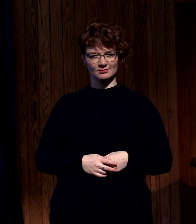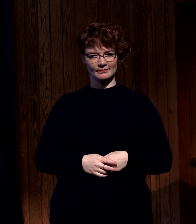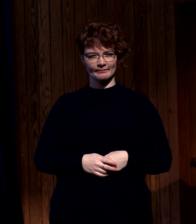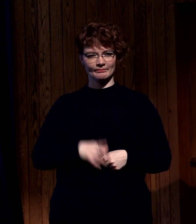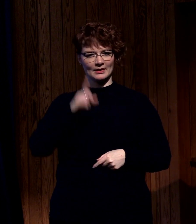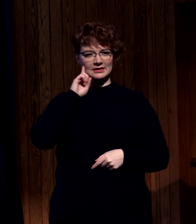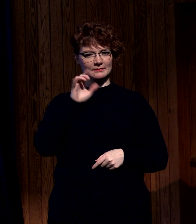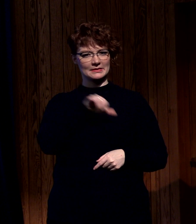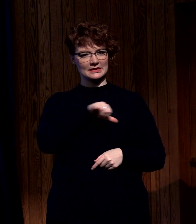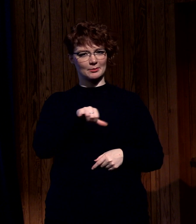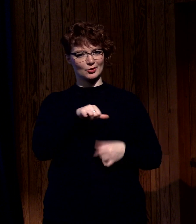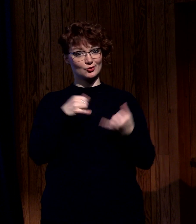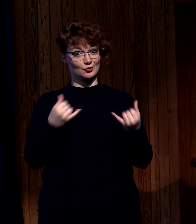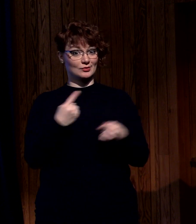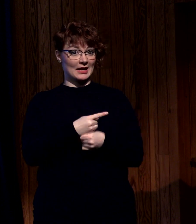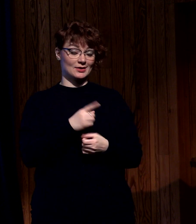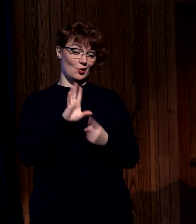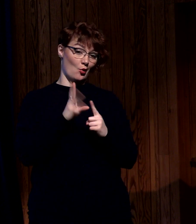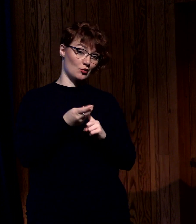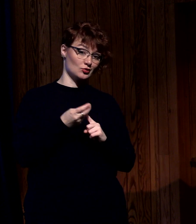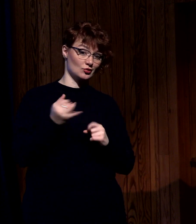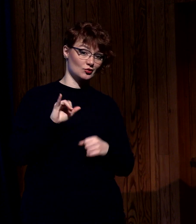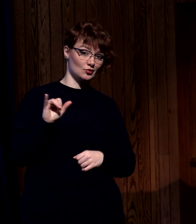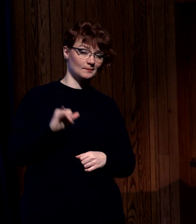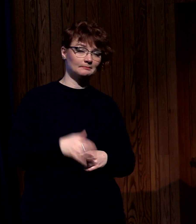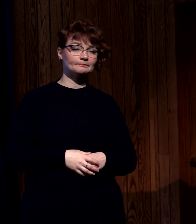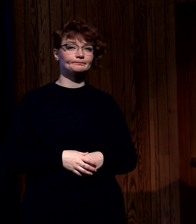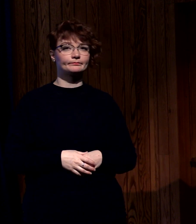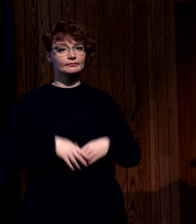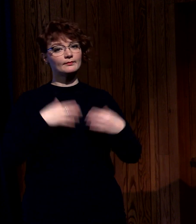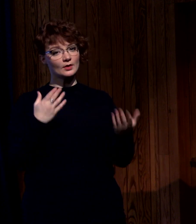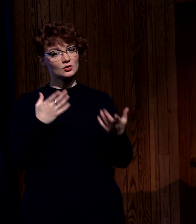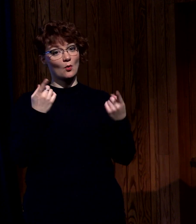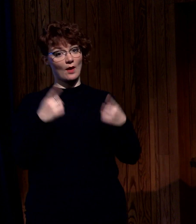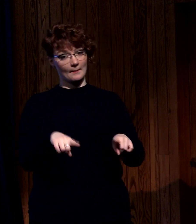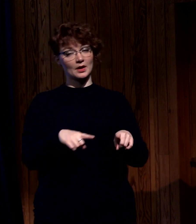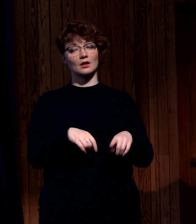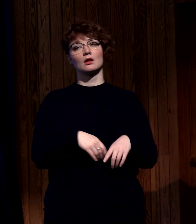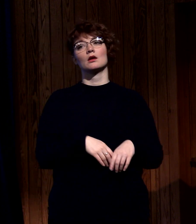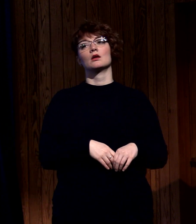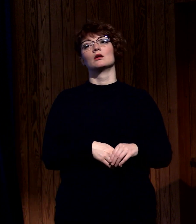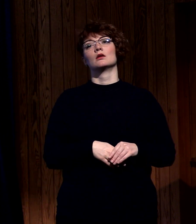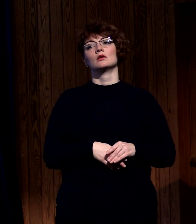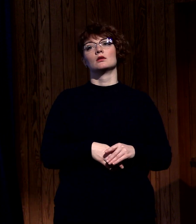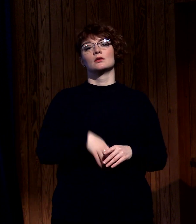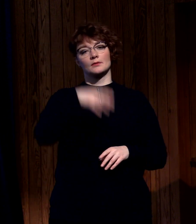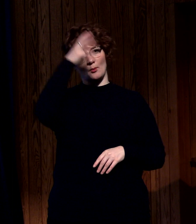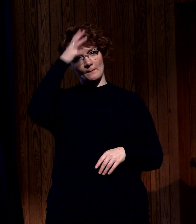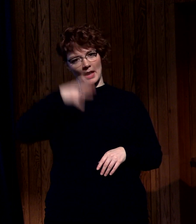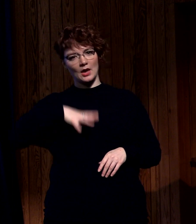to our culture even today. And so, men and women decided to